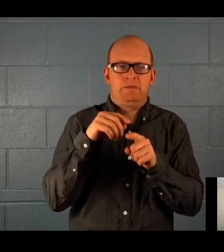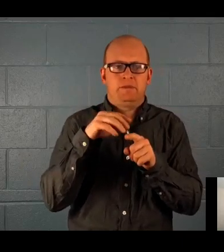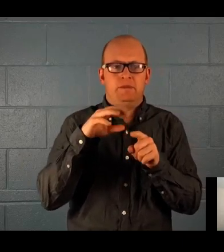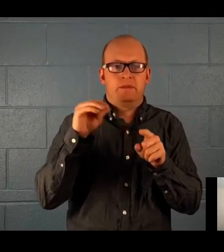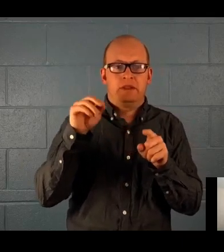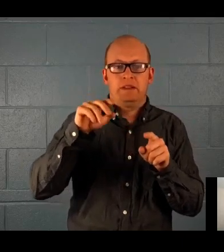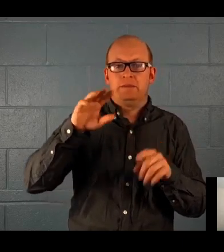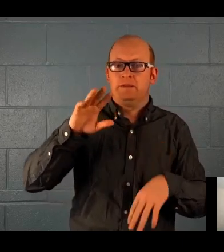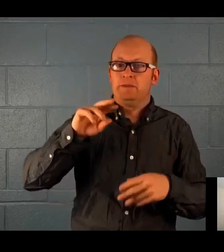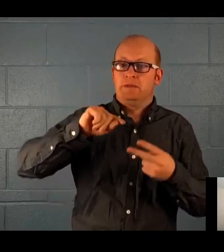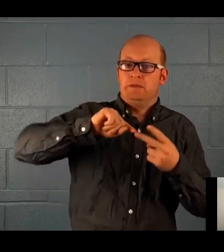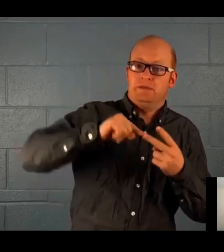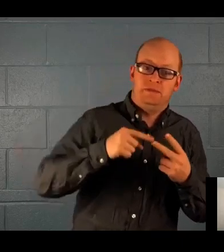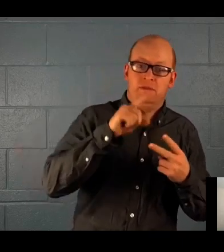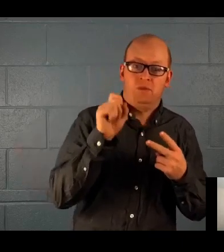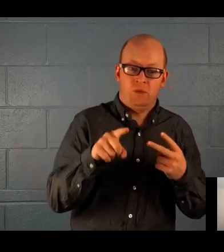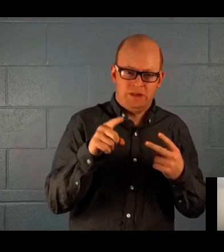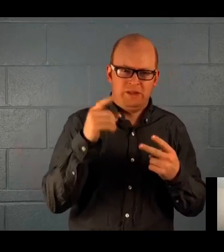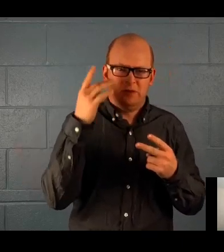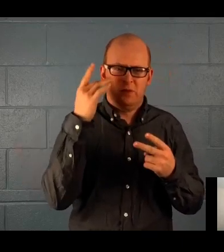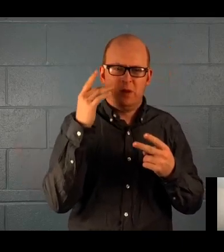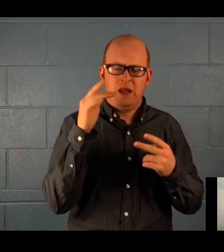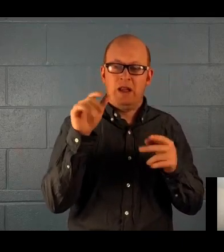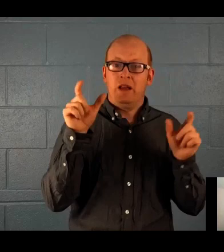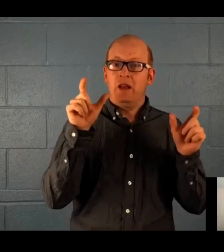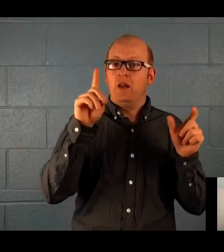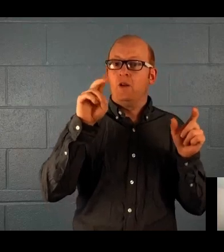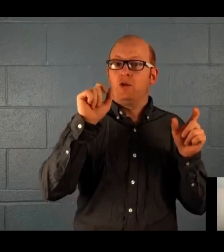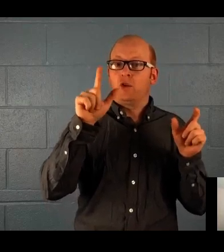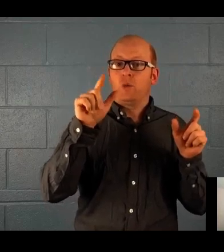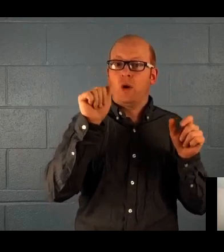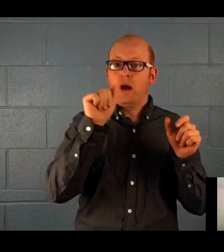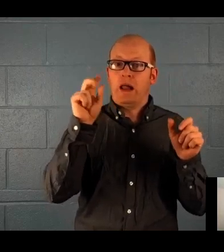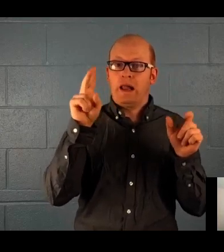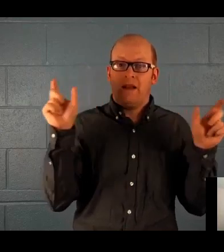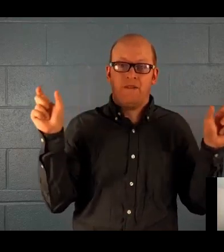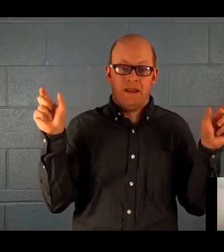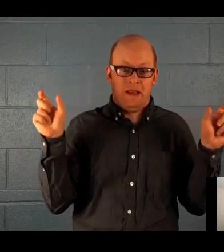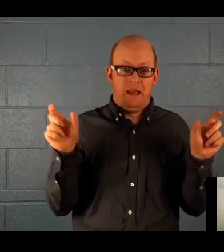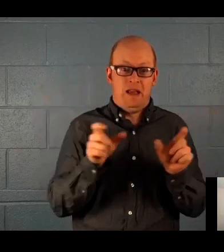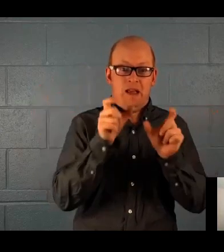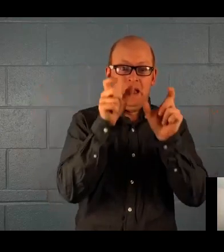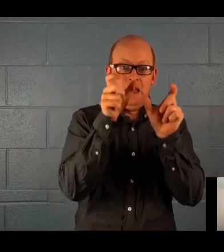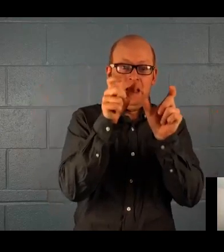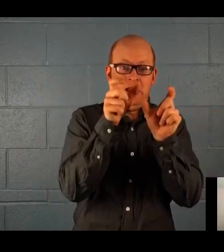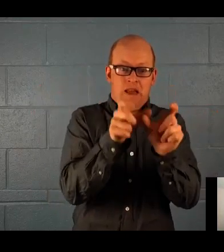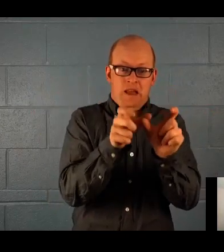was what is the impact of these dual AAV vectors, or the front half vector alone, or the back half